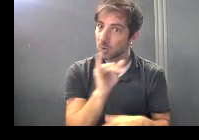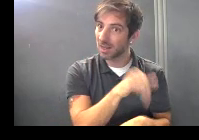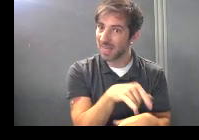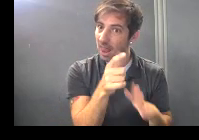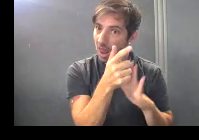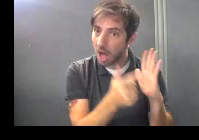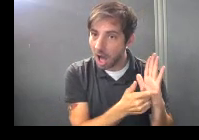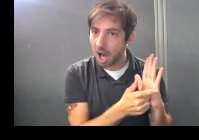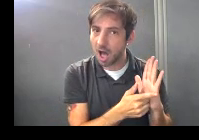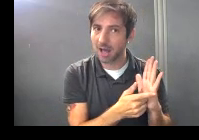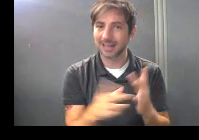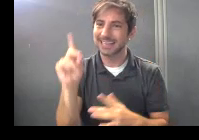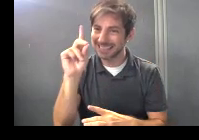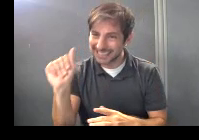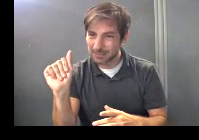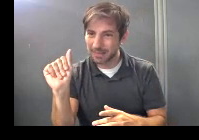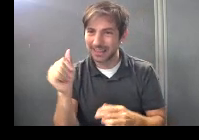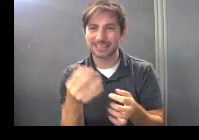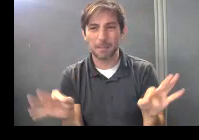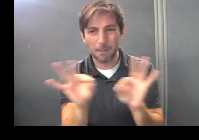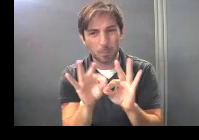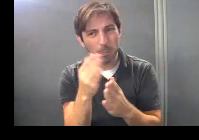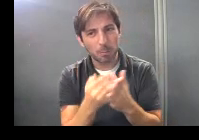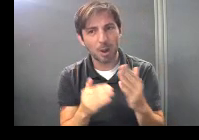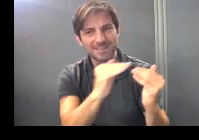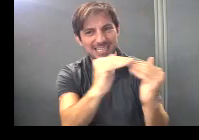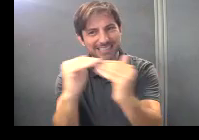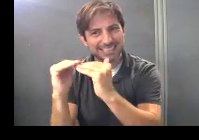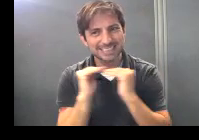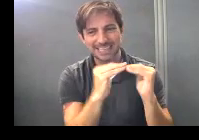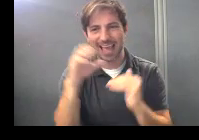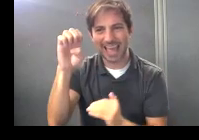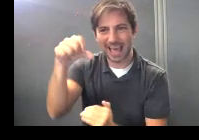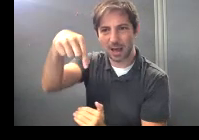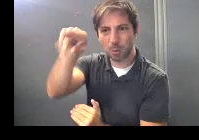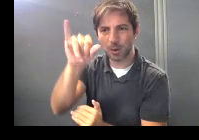DISABILITY IS AN IMPORTANT PART OF THE EQUITY CONVERSATION WE HAVE BEEN ENGAGED IN FOR YEARS,